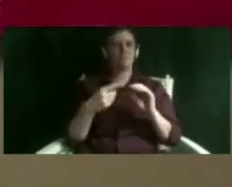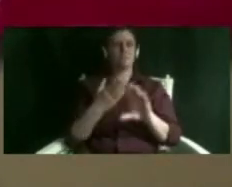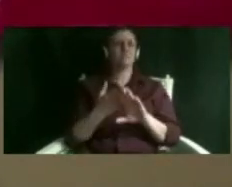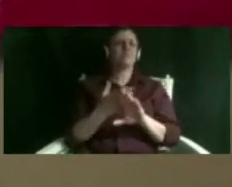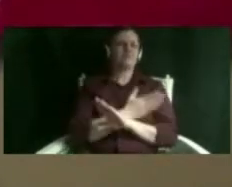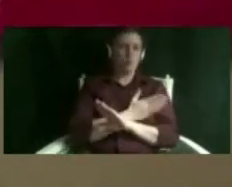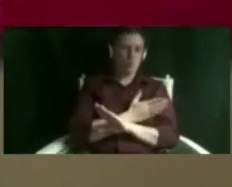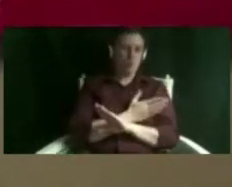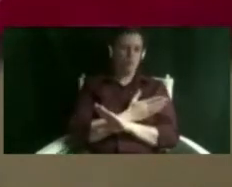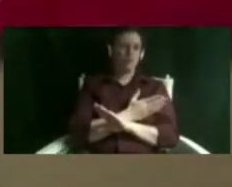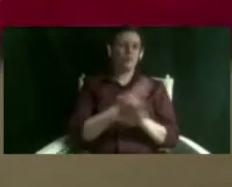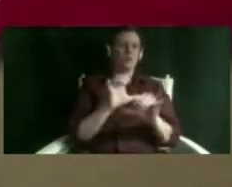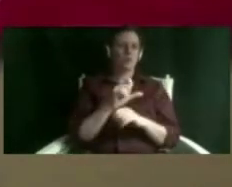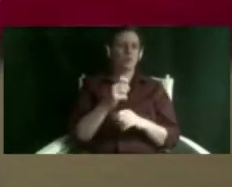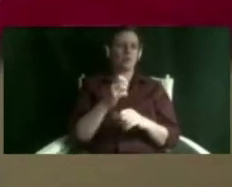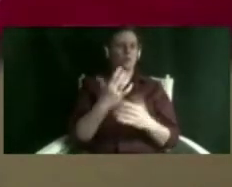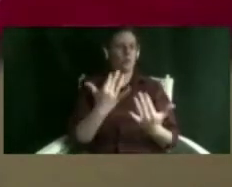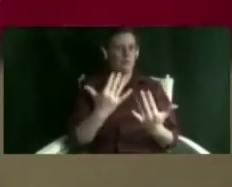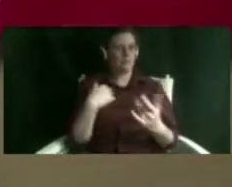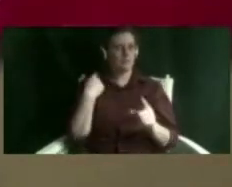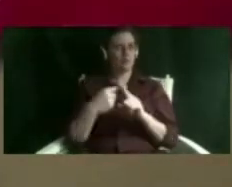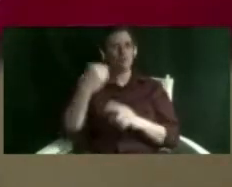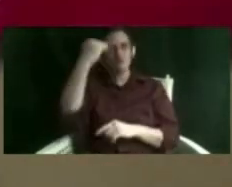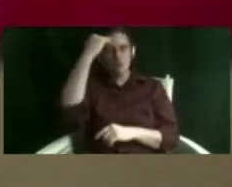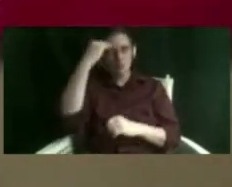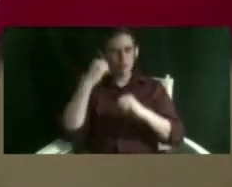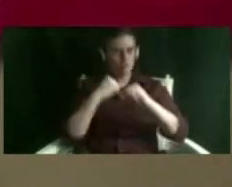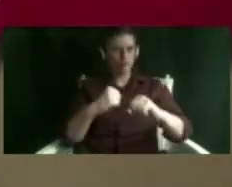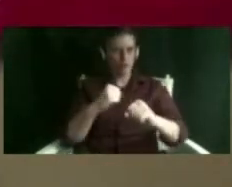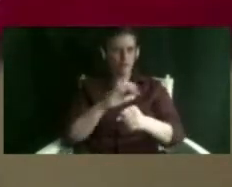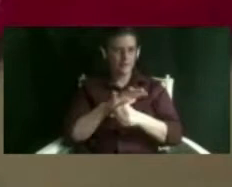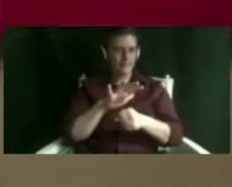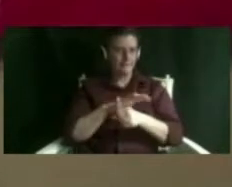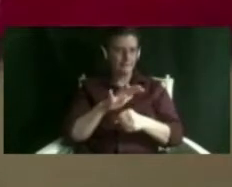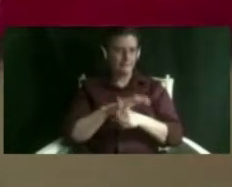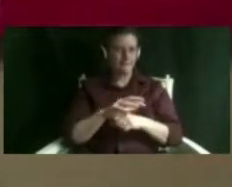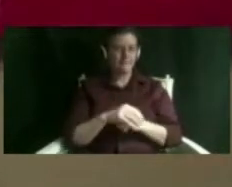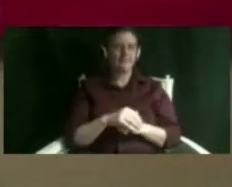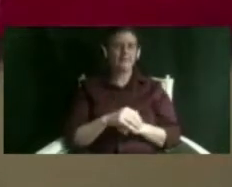wait until you know you're strong enough to do it and uh you know i i thought i was strong enough